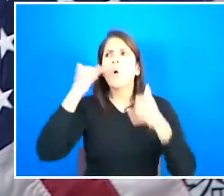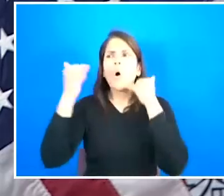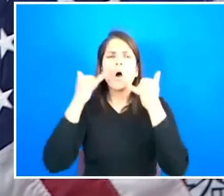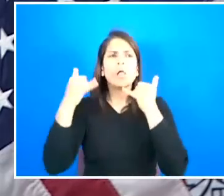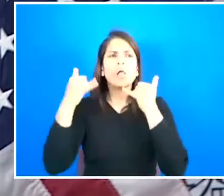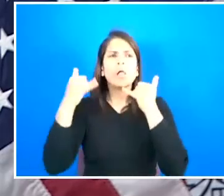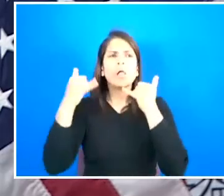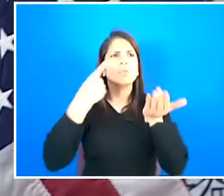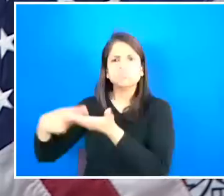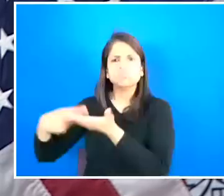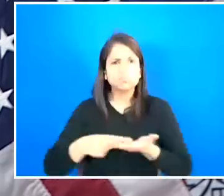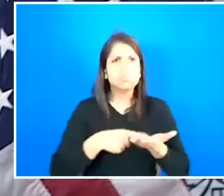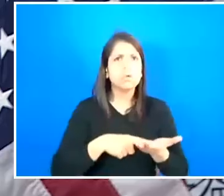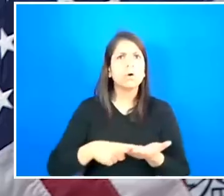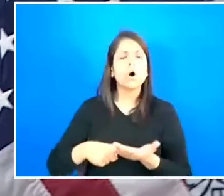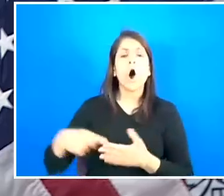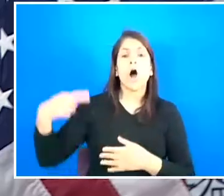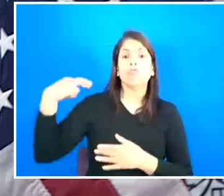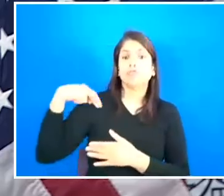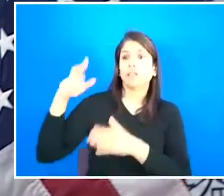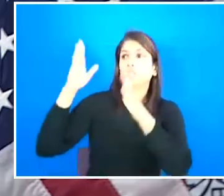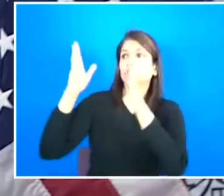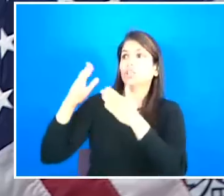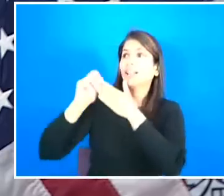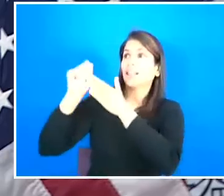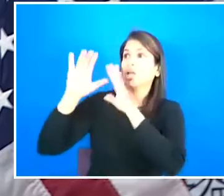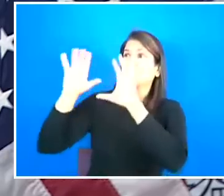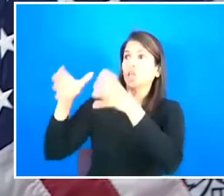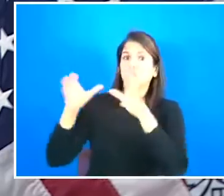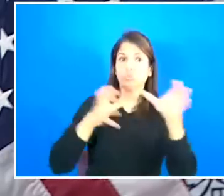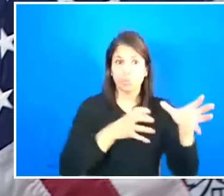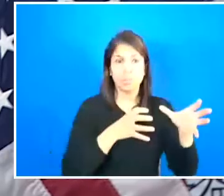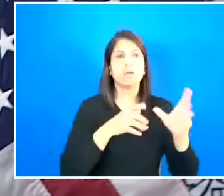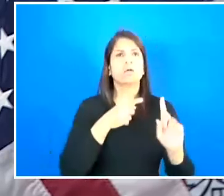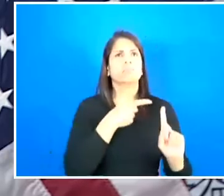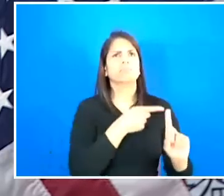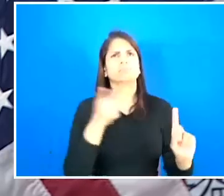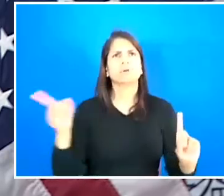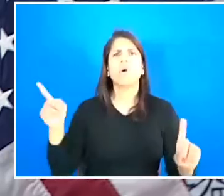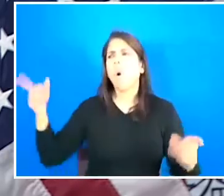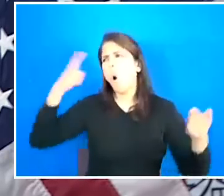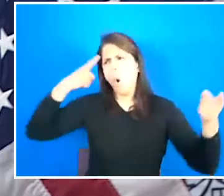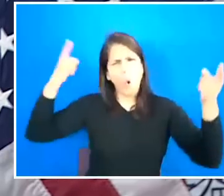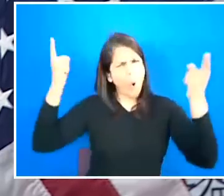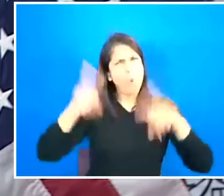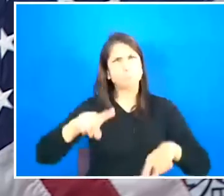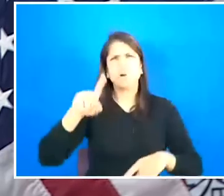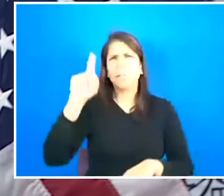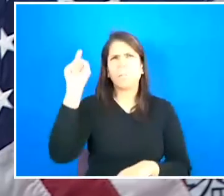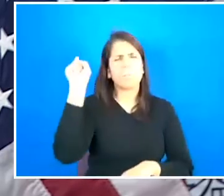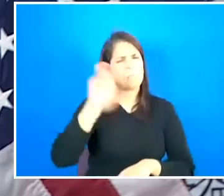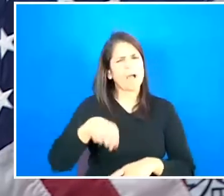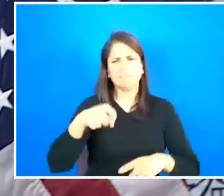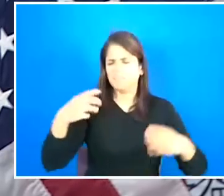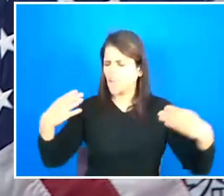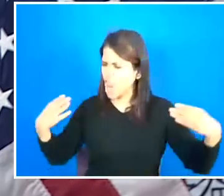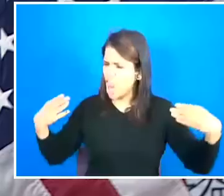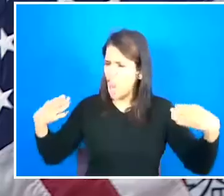JEWISH LEADERS AR OUND THE CITY AND THERE WAS TREMENDOUS